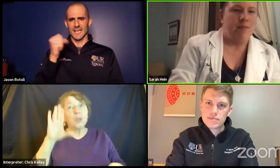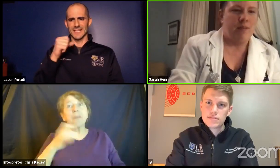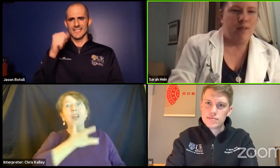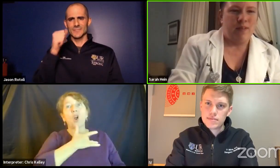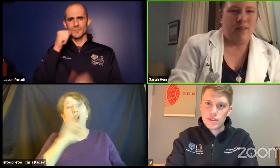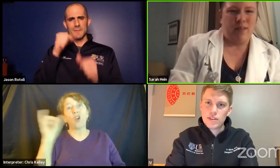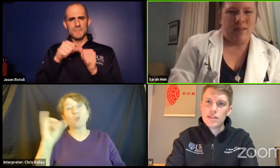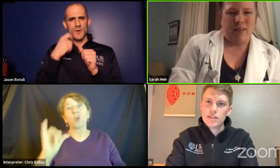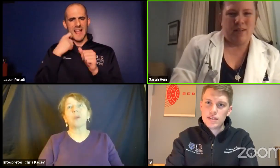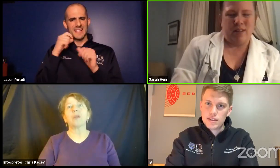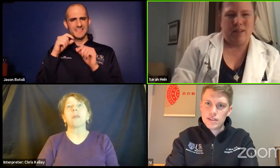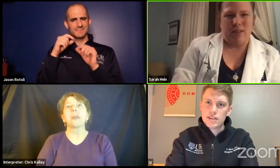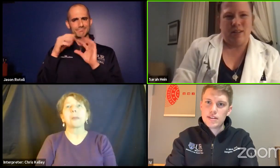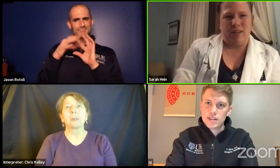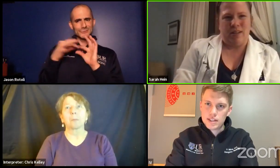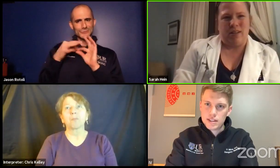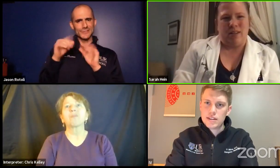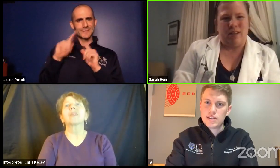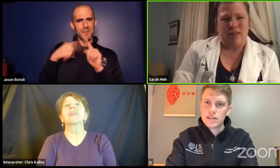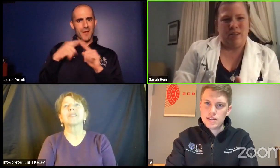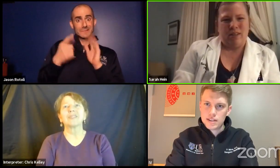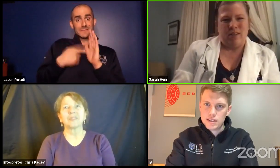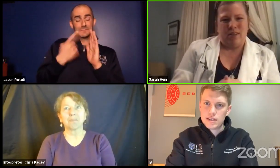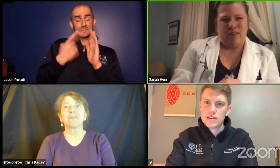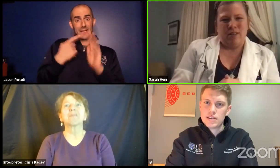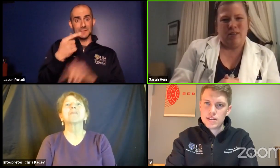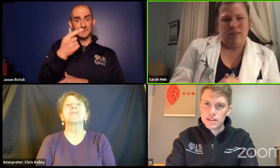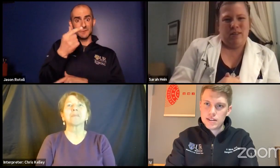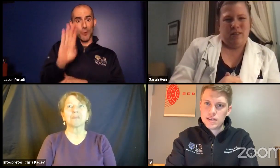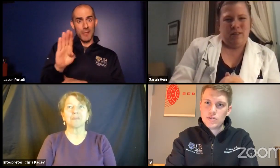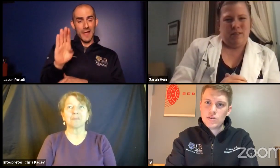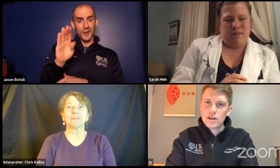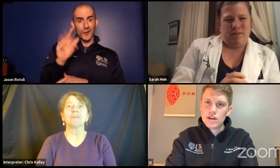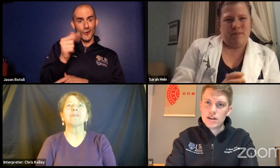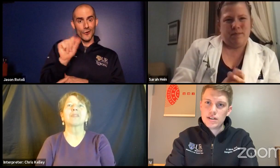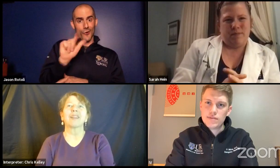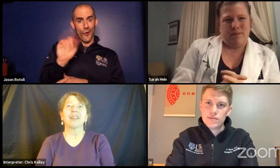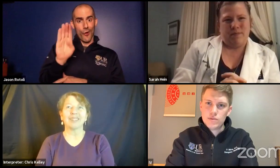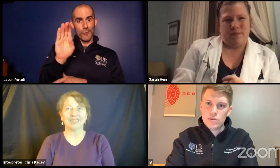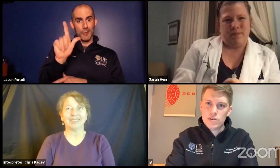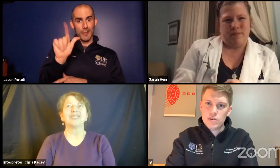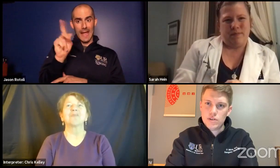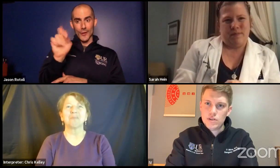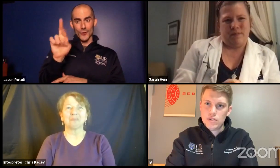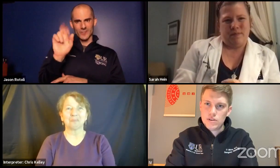diagnosed it as the gallbladder. She said that she felt bad for going to the emergency room but